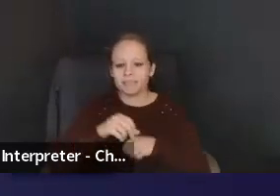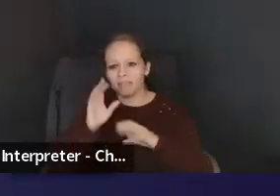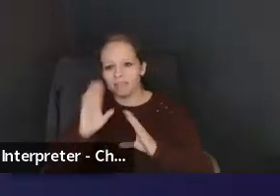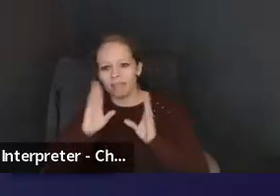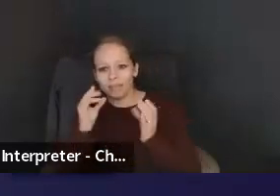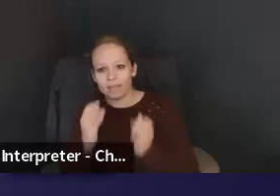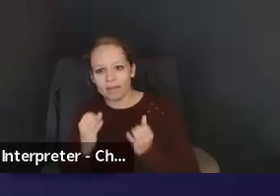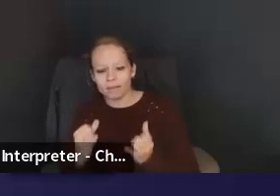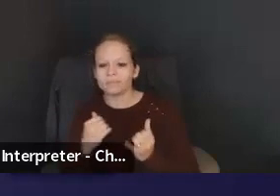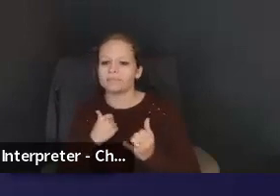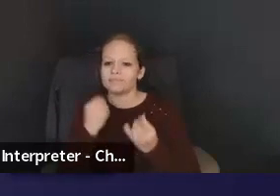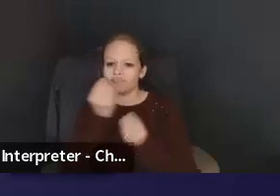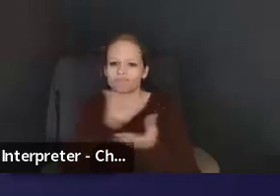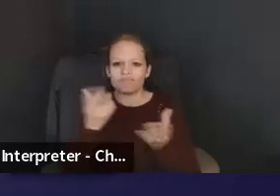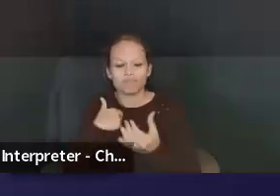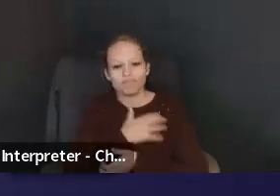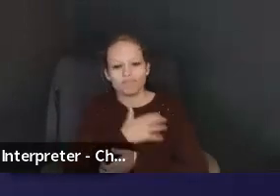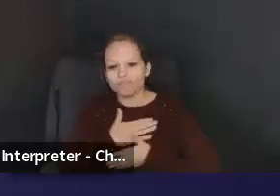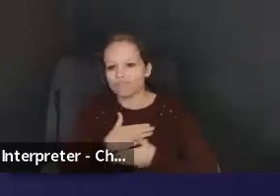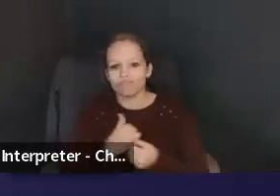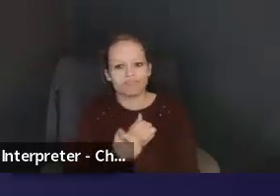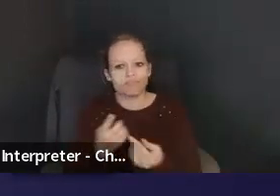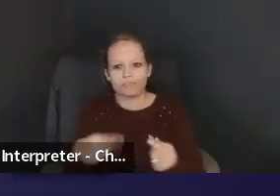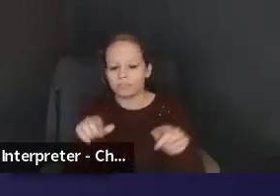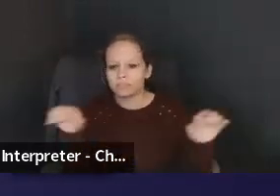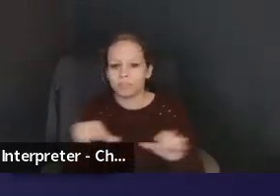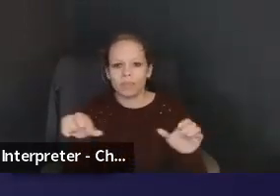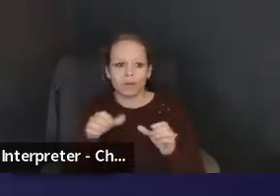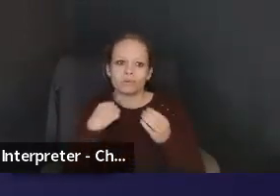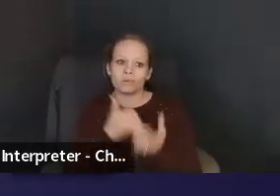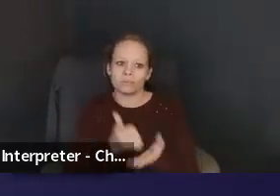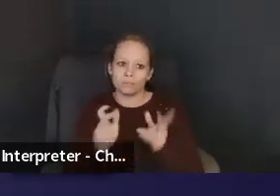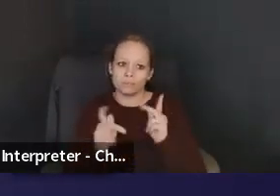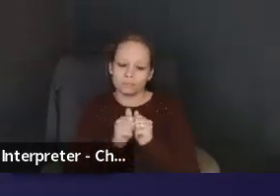how much we appreciate everything you all do to help people with disabilities achieve their